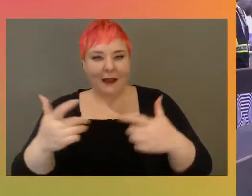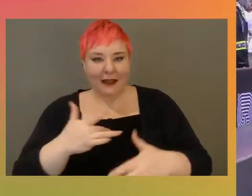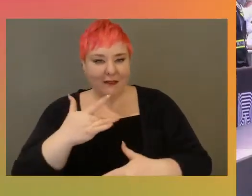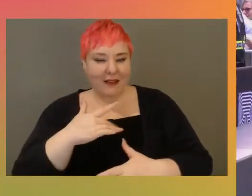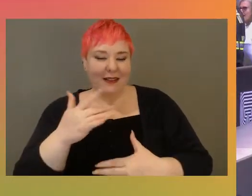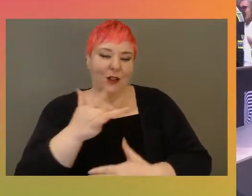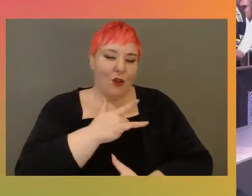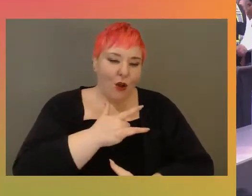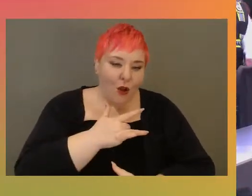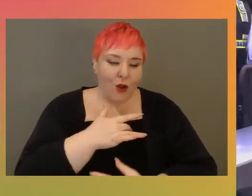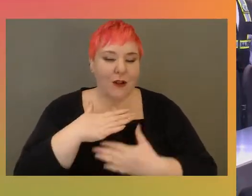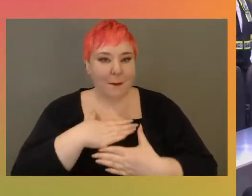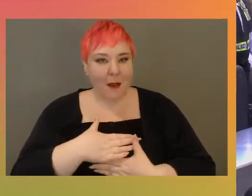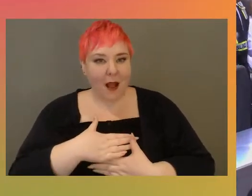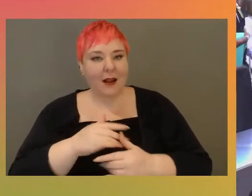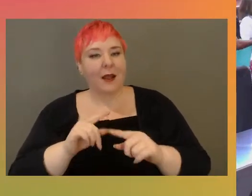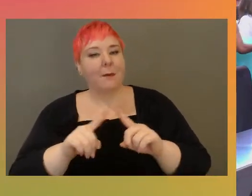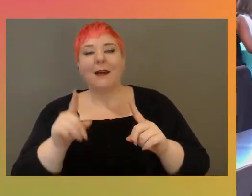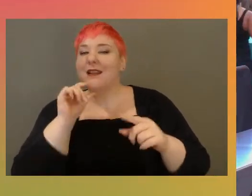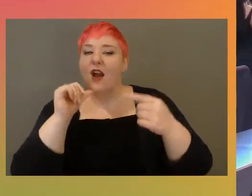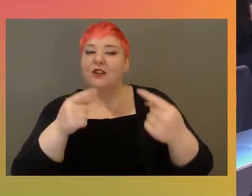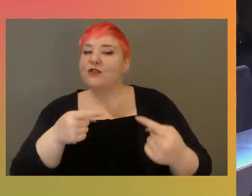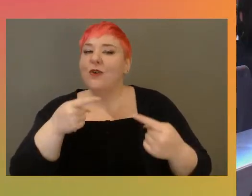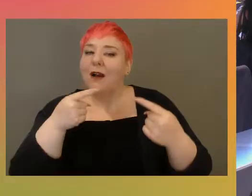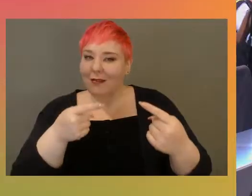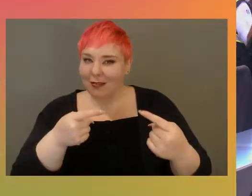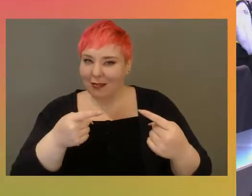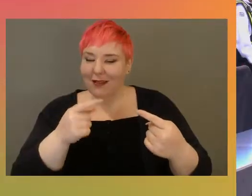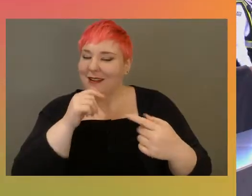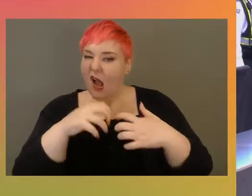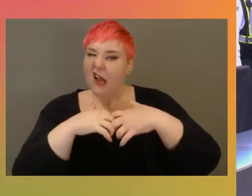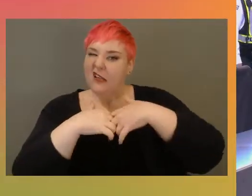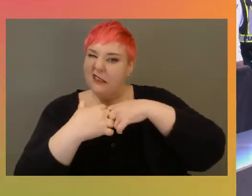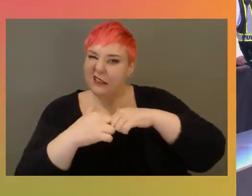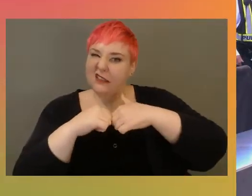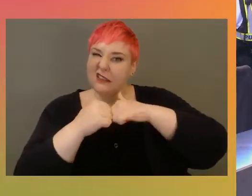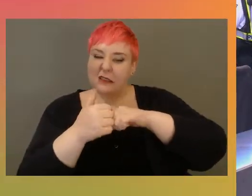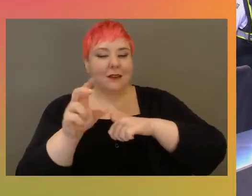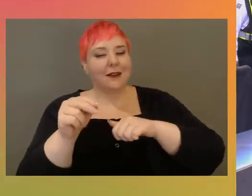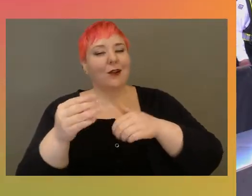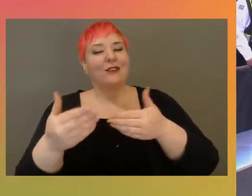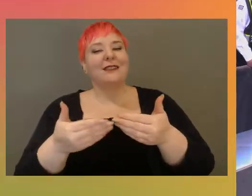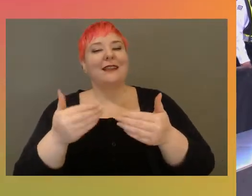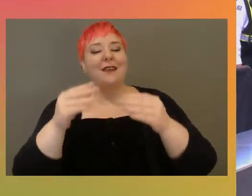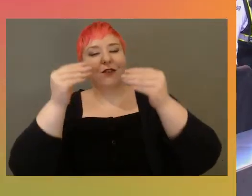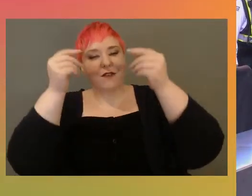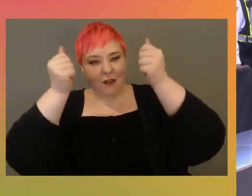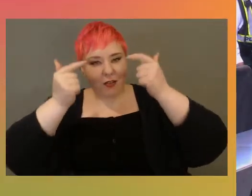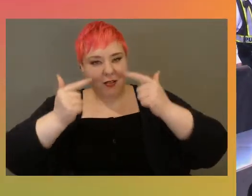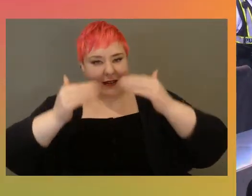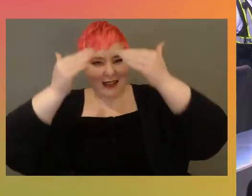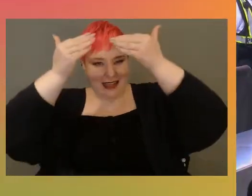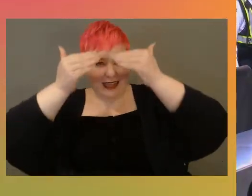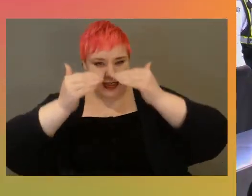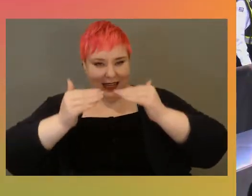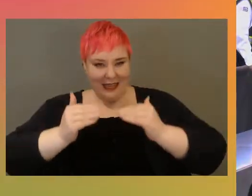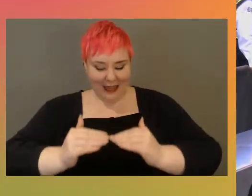THERE IS THAT BIG FEELING IN THE BODY.